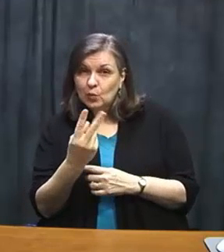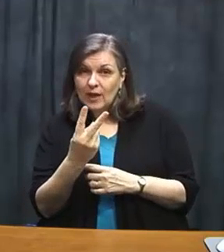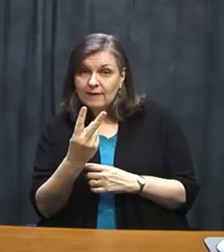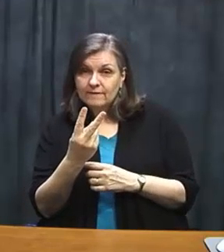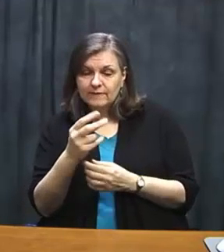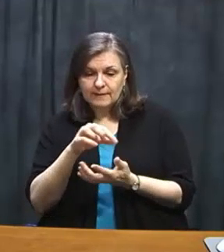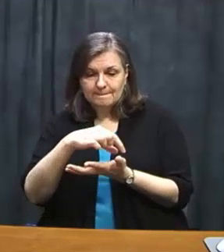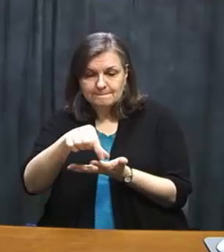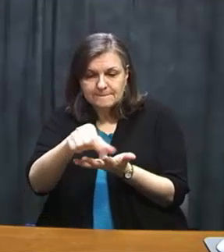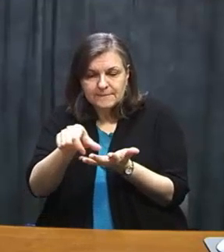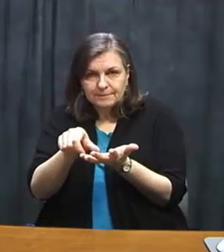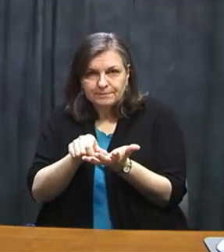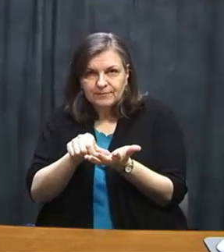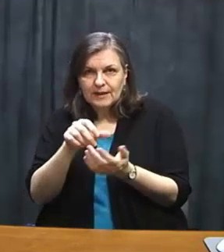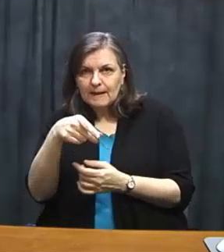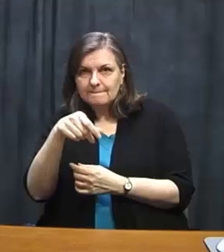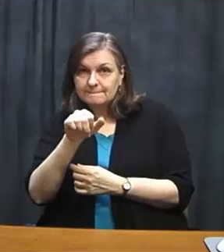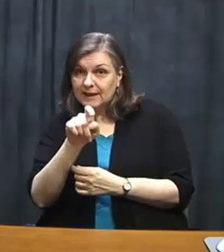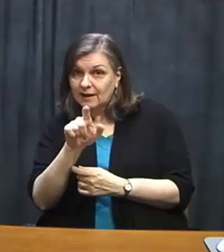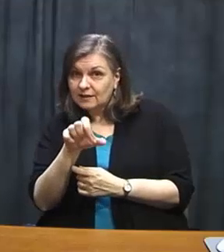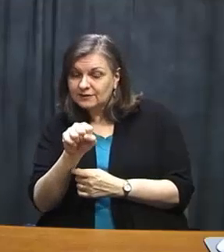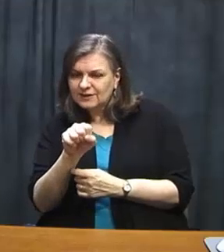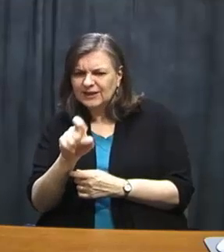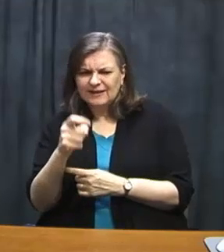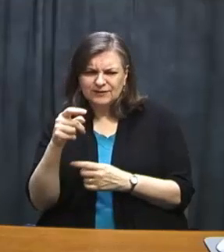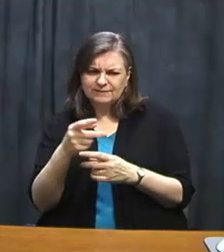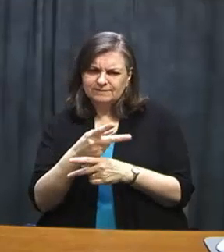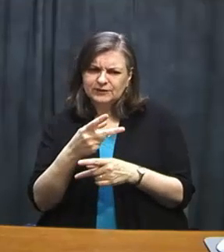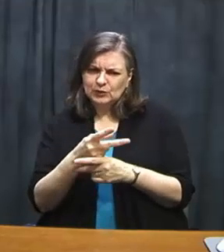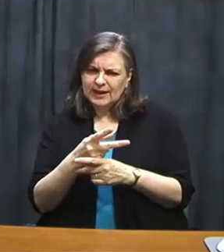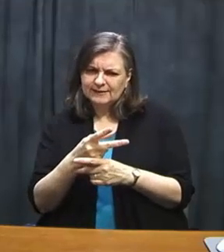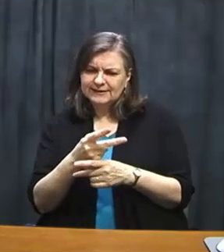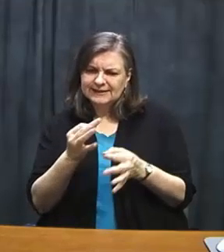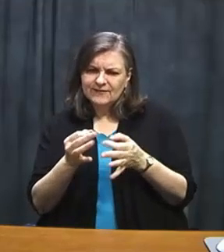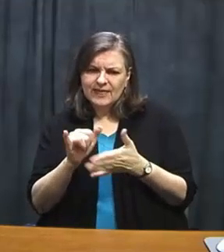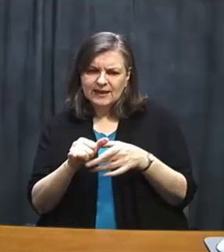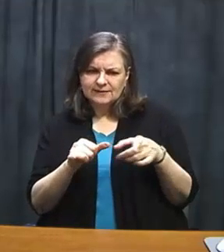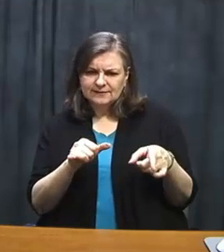other characteristics to determine if it's a monocot or a dicot